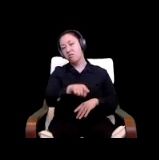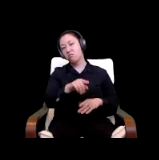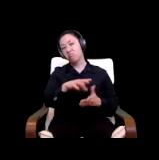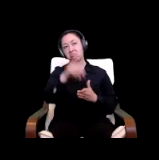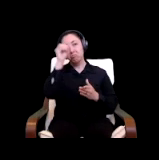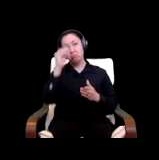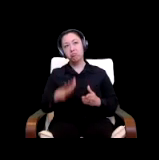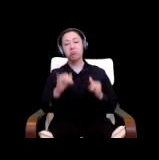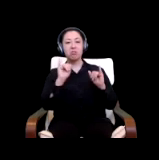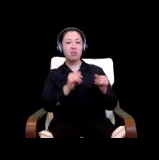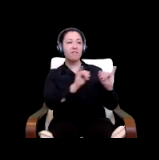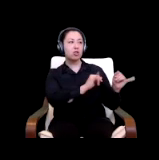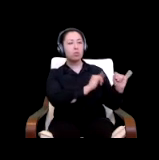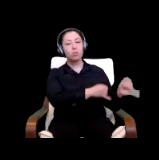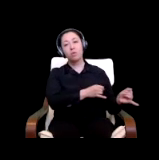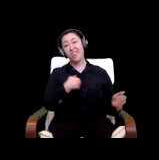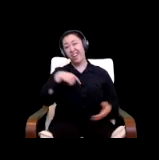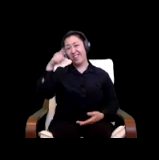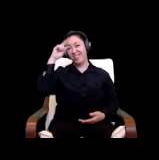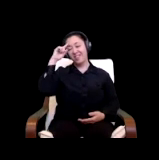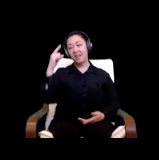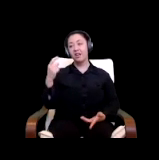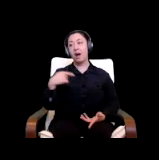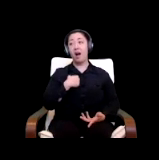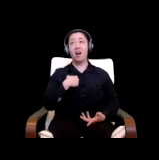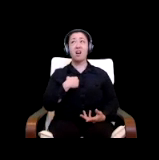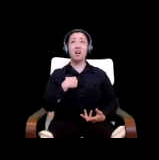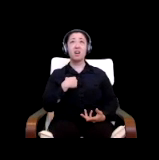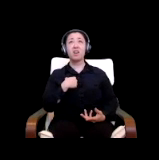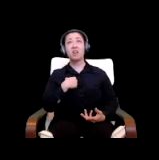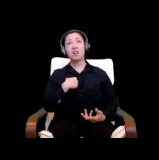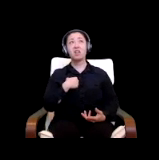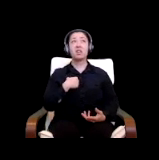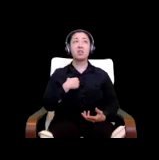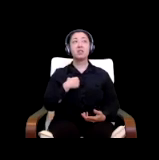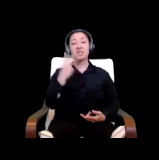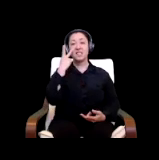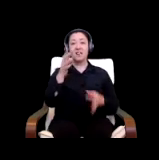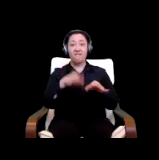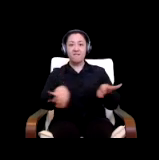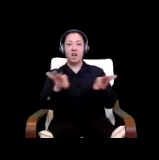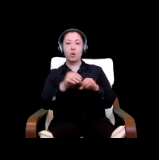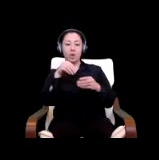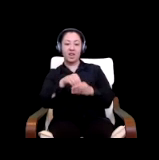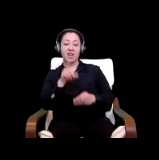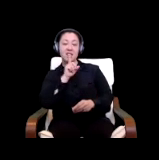it is something that I see the value of are Deafblind intervenors, which I do not know